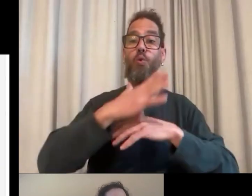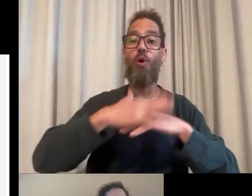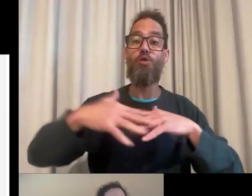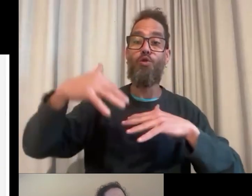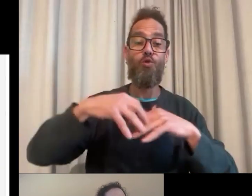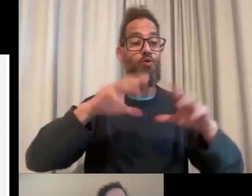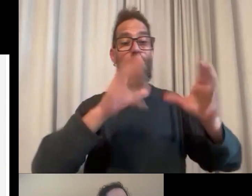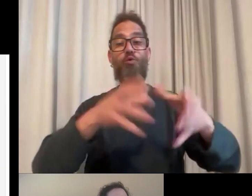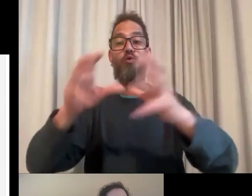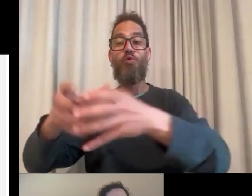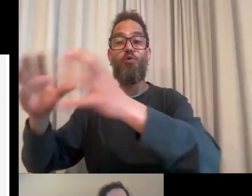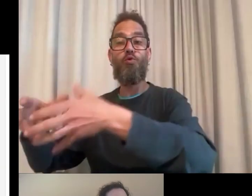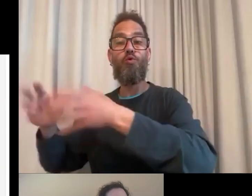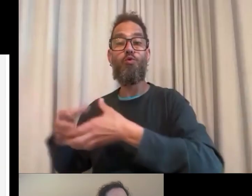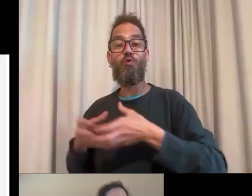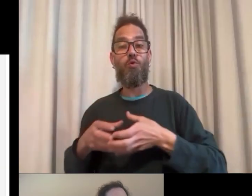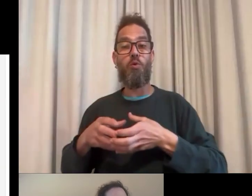In addition, First Nations band councils